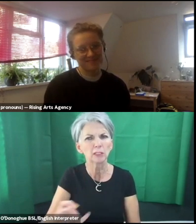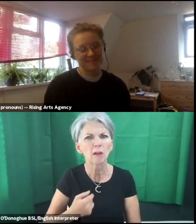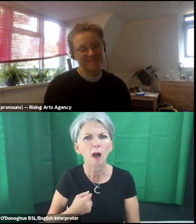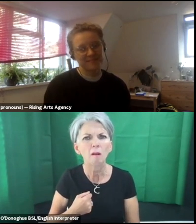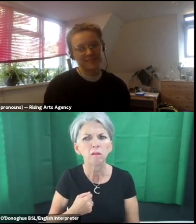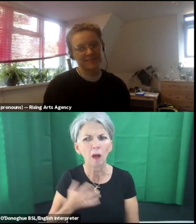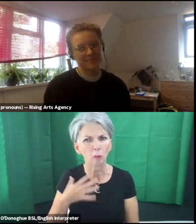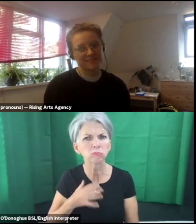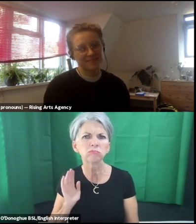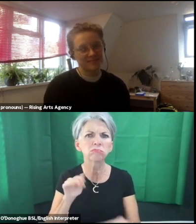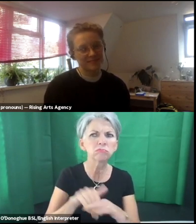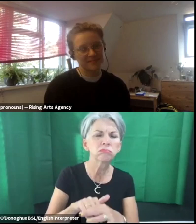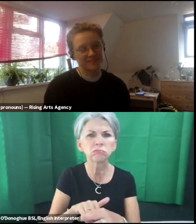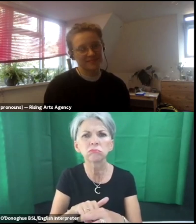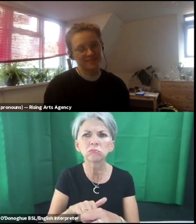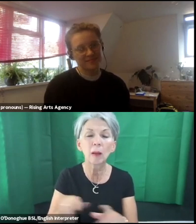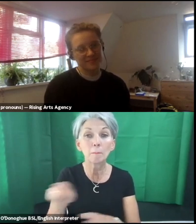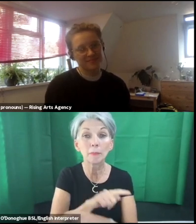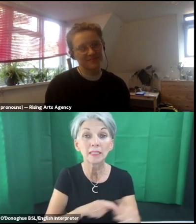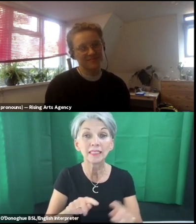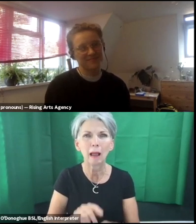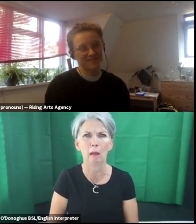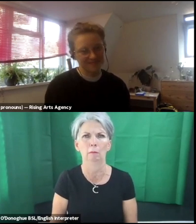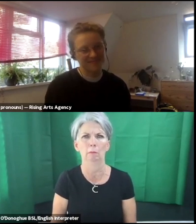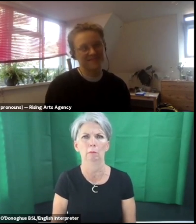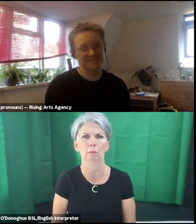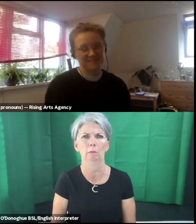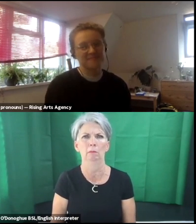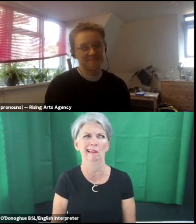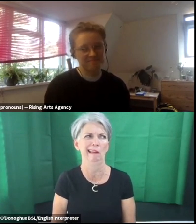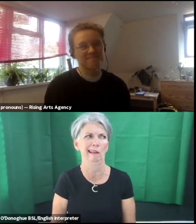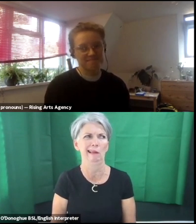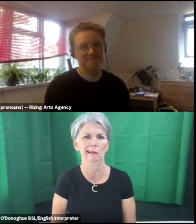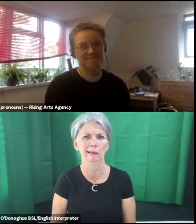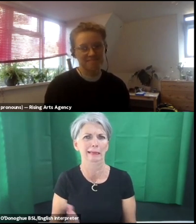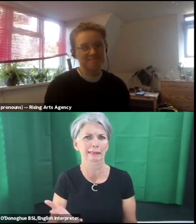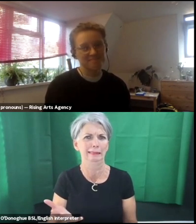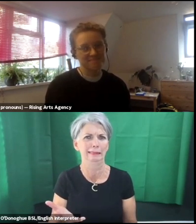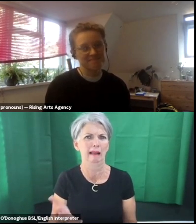And I'd go to these meetings feel really weirdly alienated, might stick around